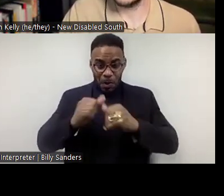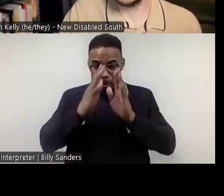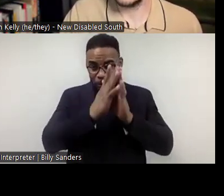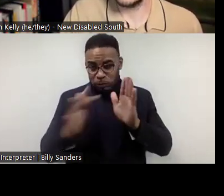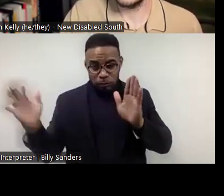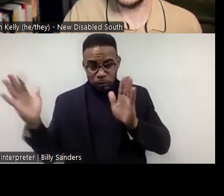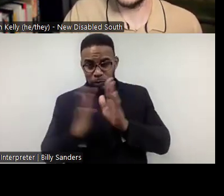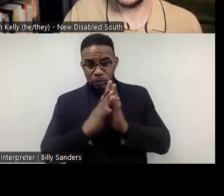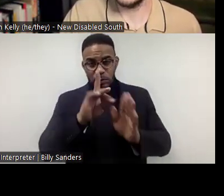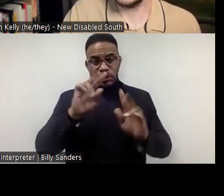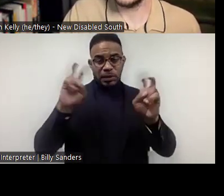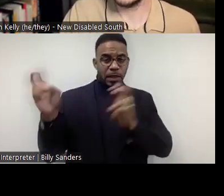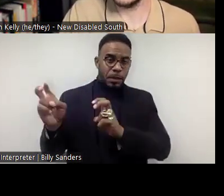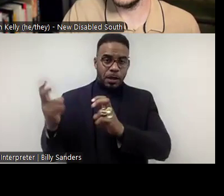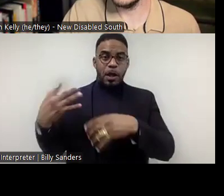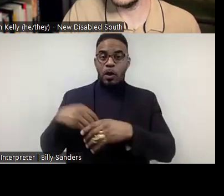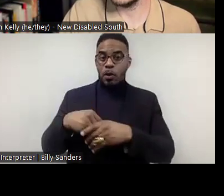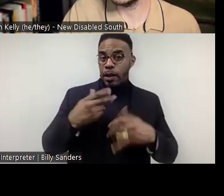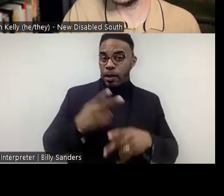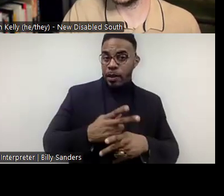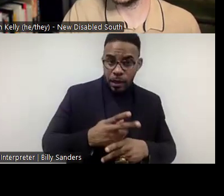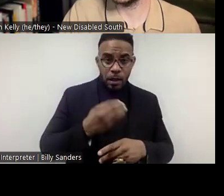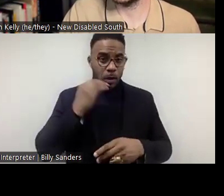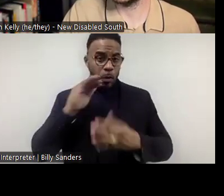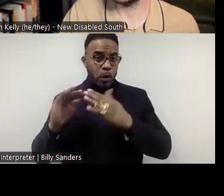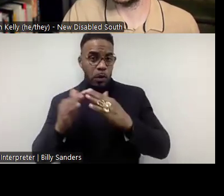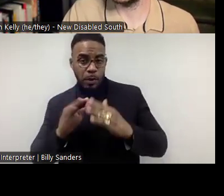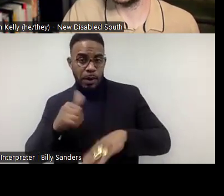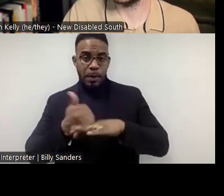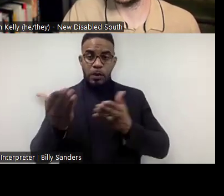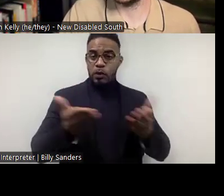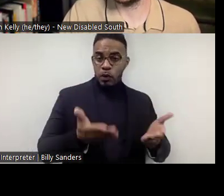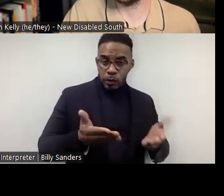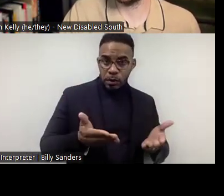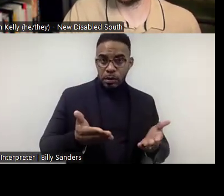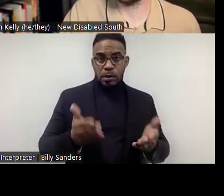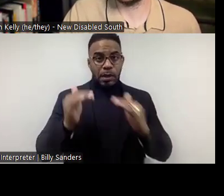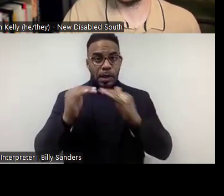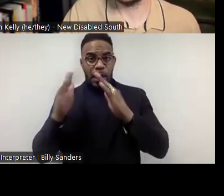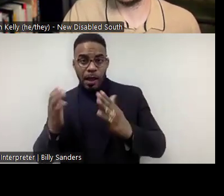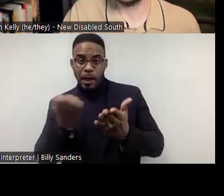Amber and her 14-person team work on a wide range of disability topics, including healthcare, home and community